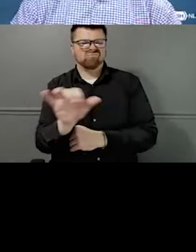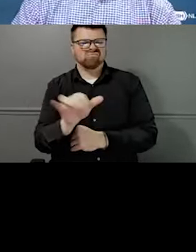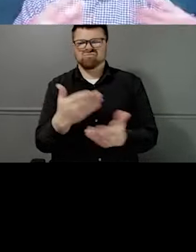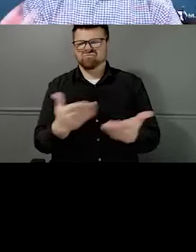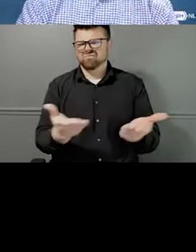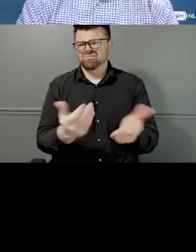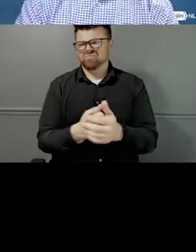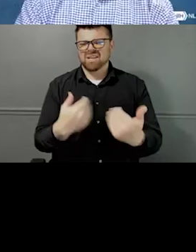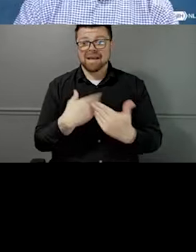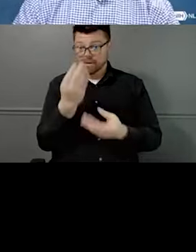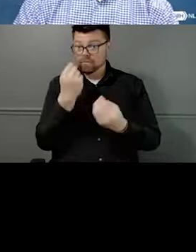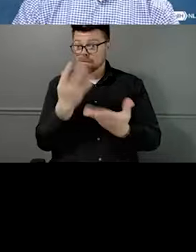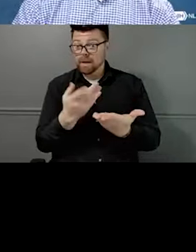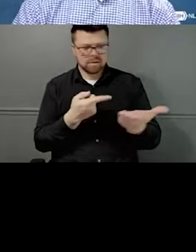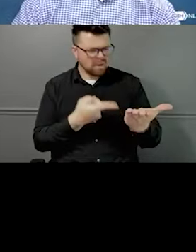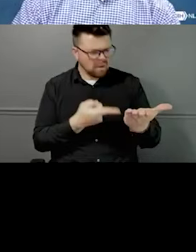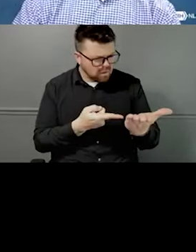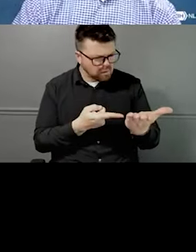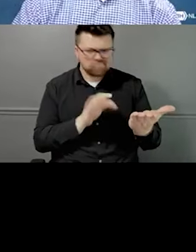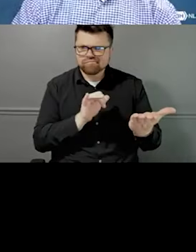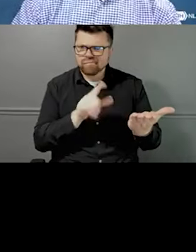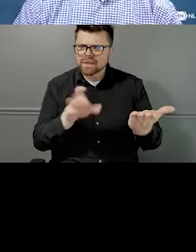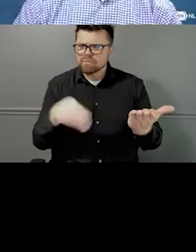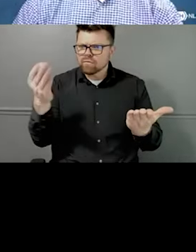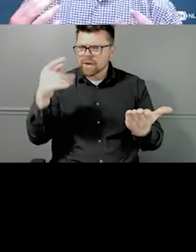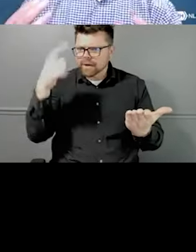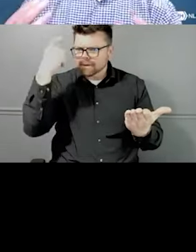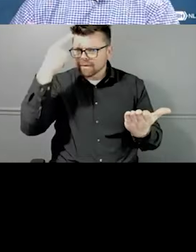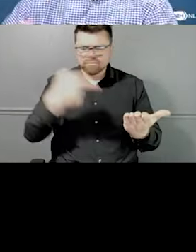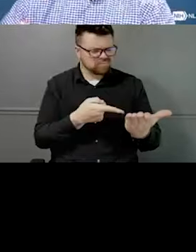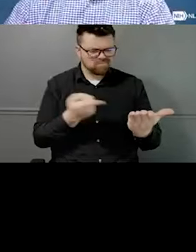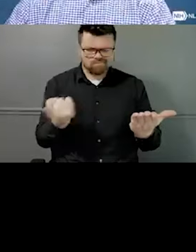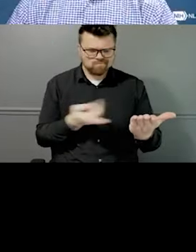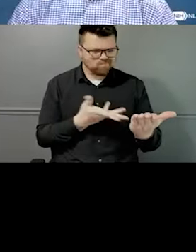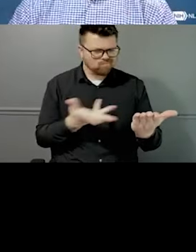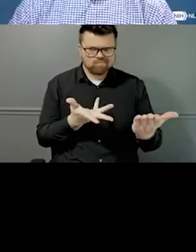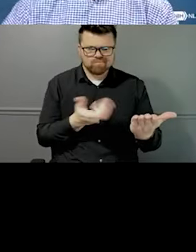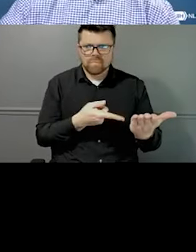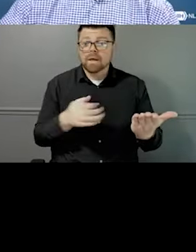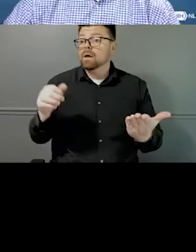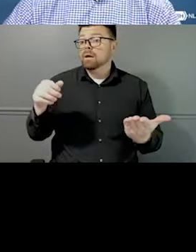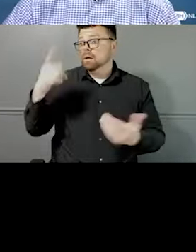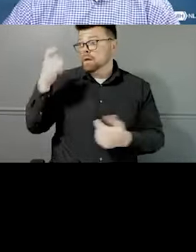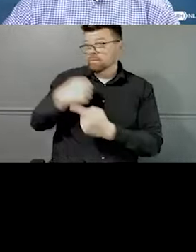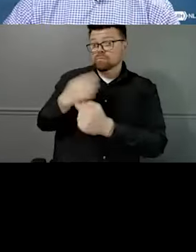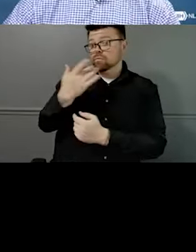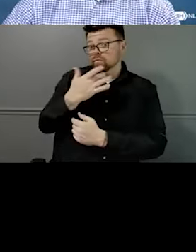information that you need to provide to the government. The government wants to have a PDF that's submitted into their system.